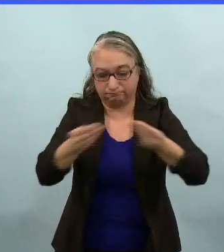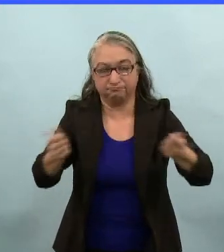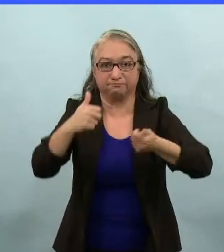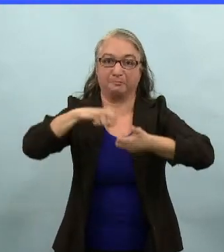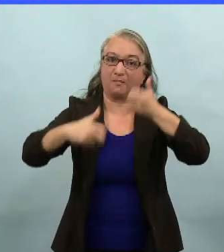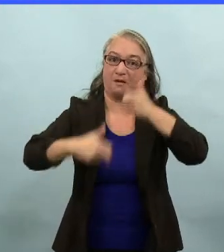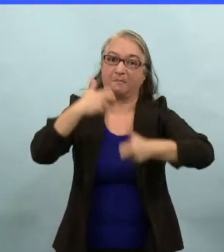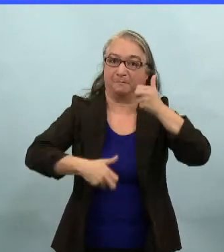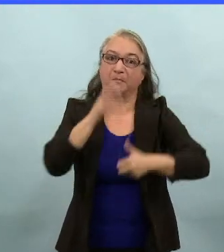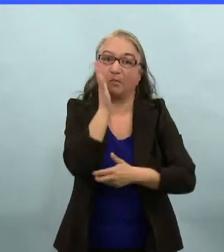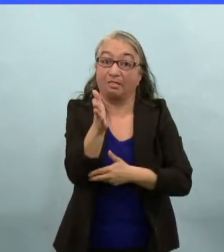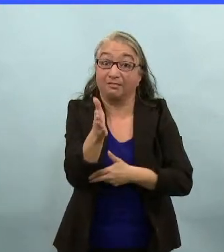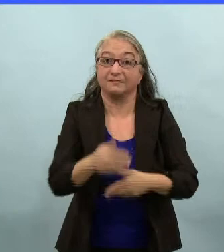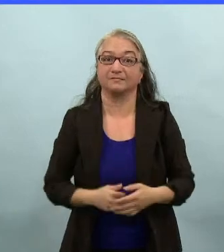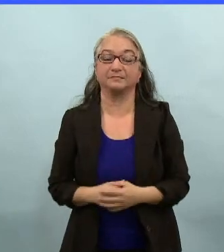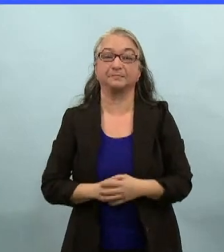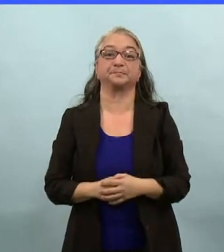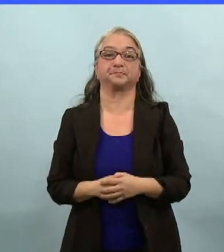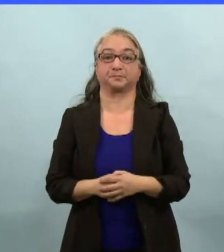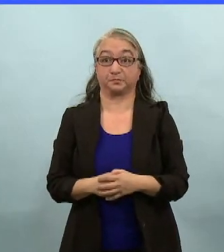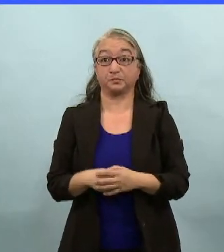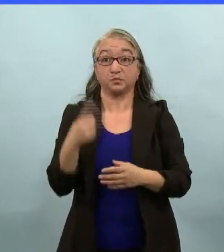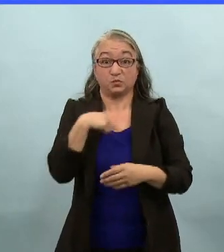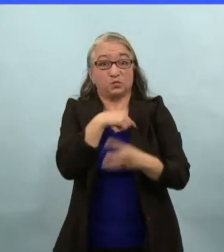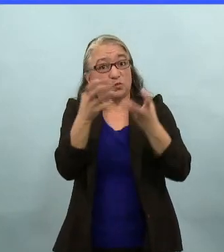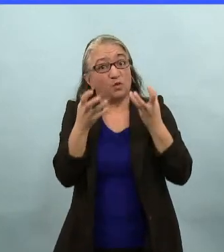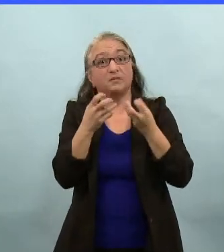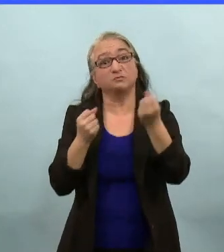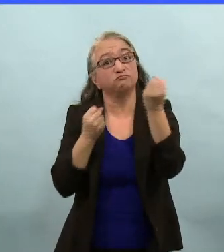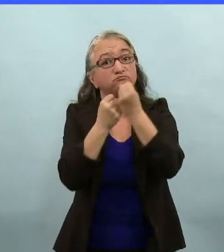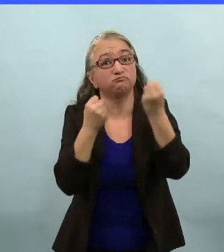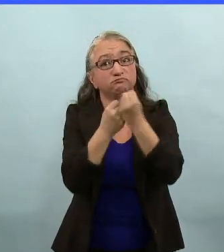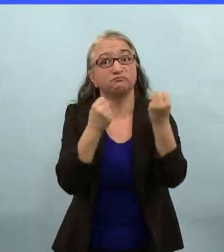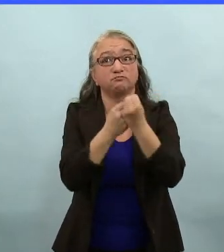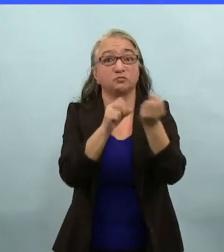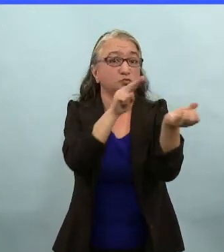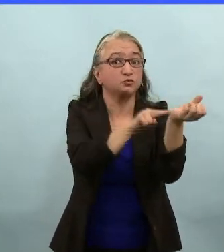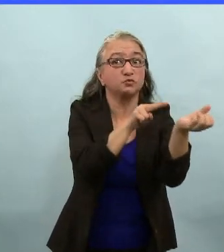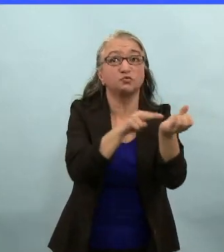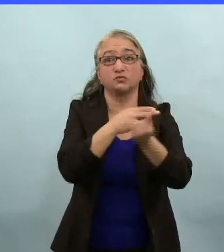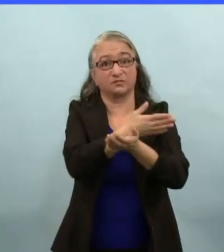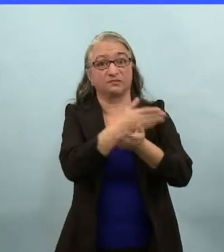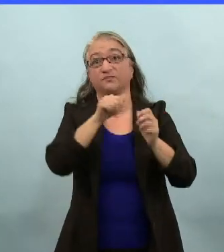eager to support internationally educated nurses to continue their careers as nurses in manitoba